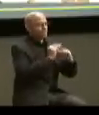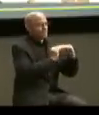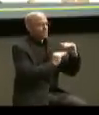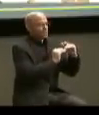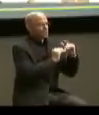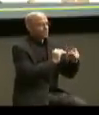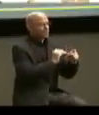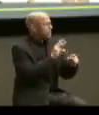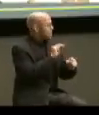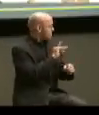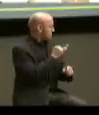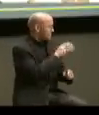MICHELLE IS DOING IT ON A FEDERAL GOVERNMENT GOVERNMENT